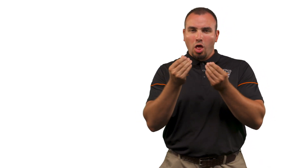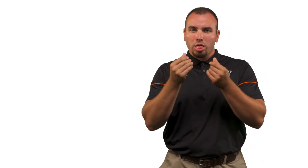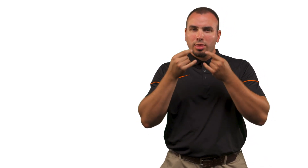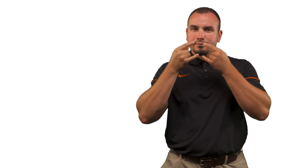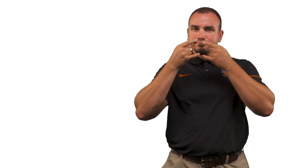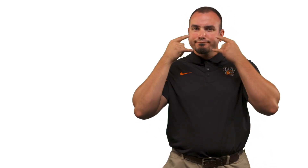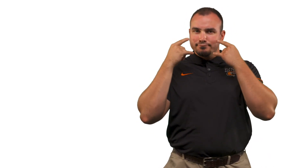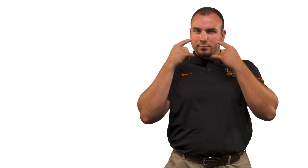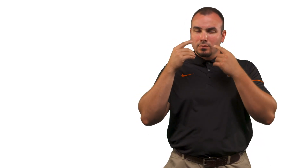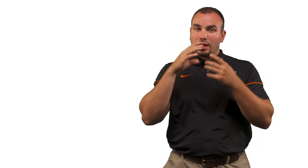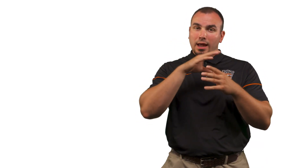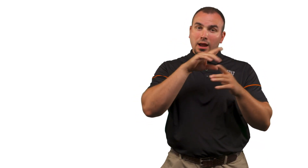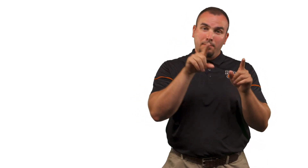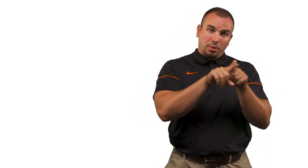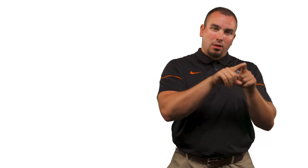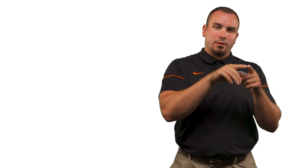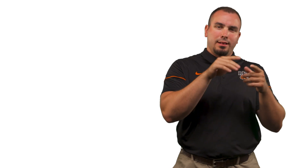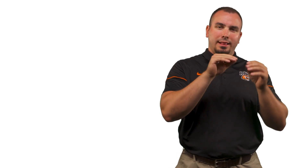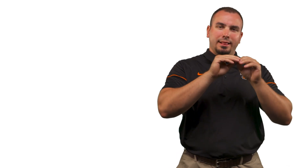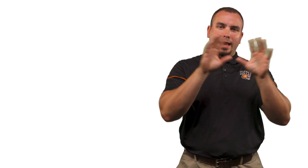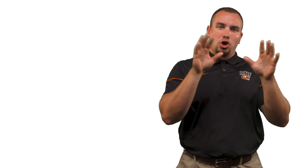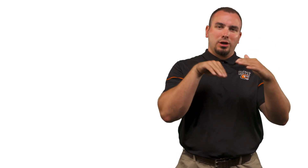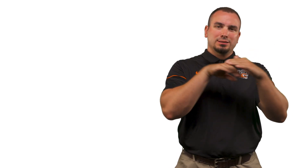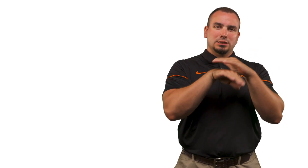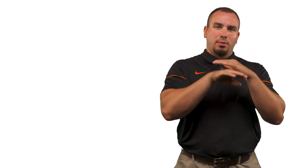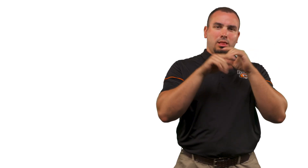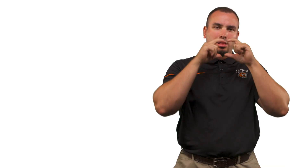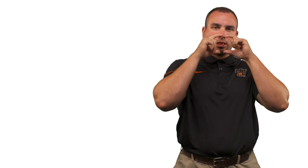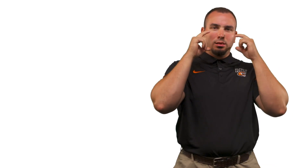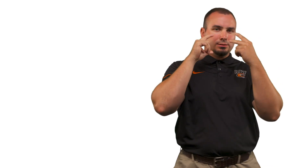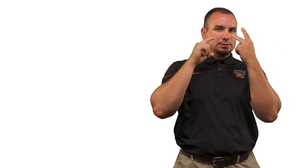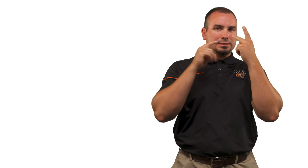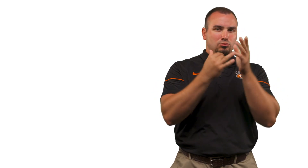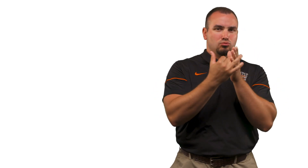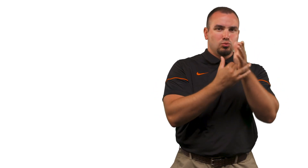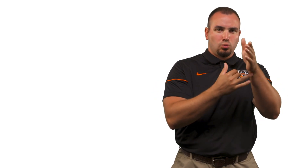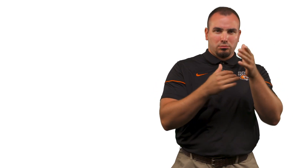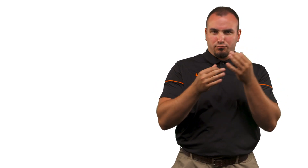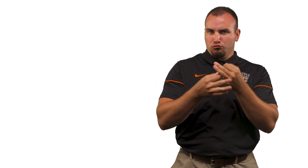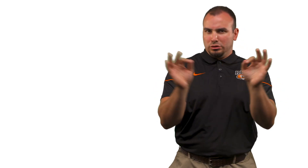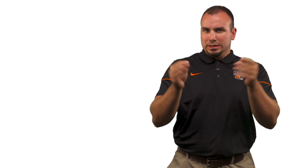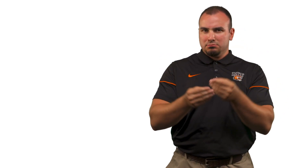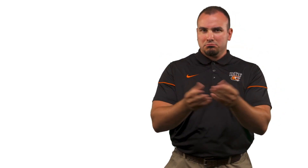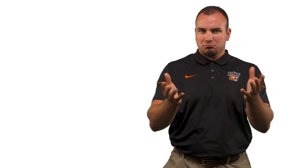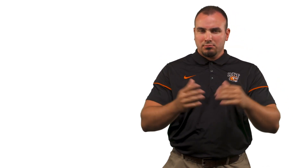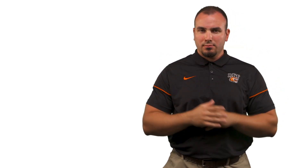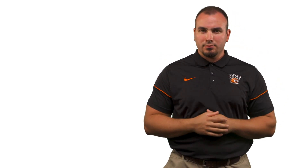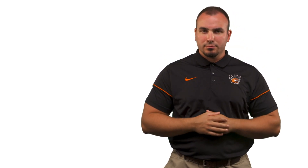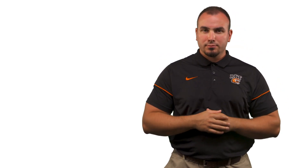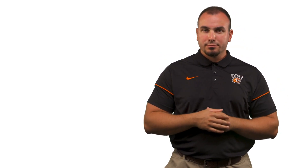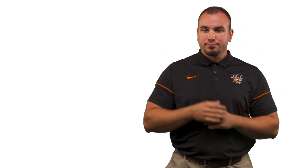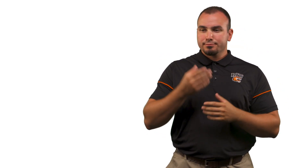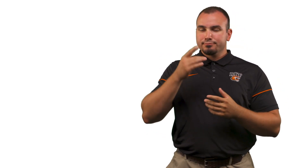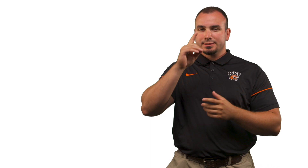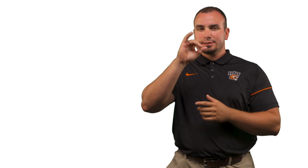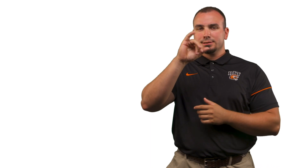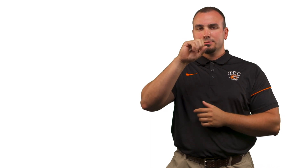with both a cloth face covering and a clear accessible mask free of charge.